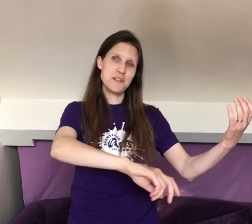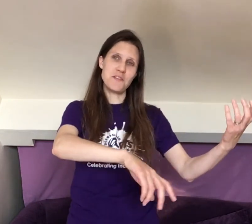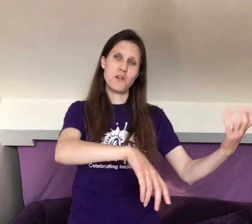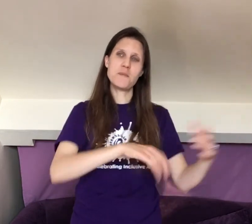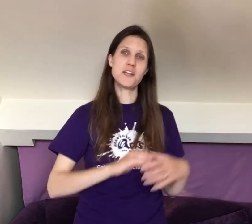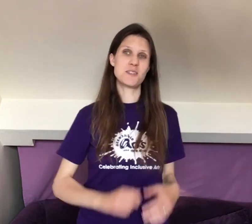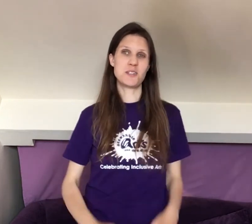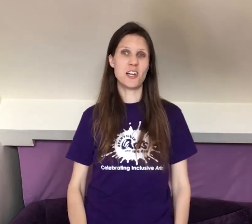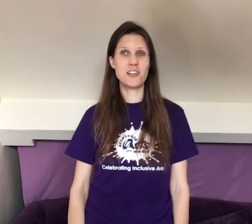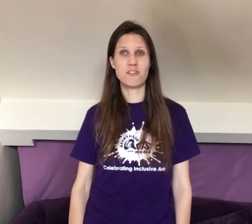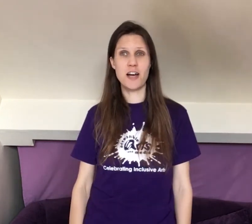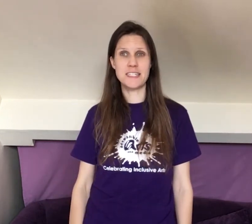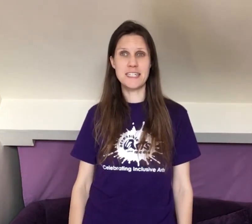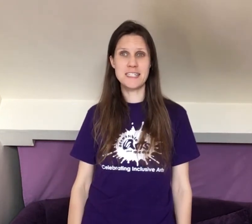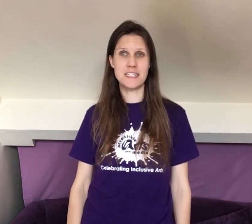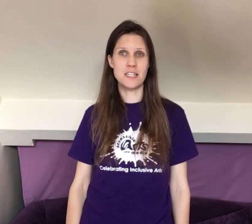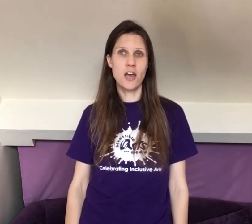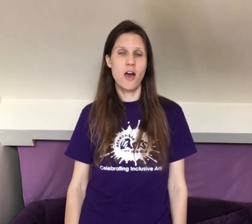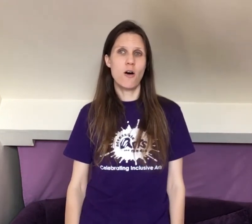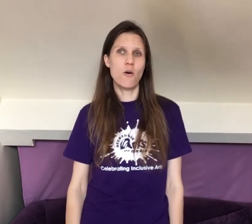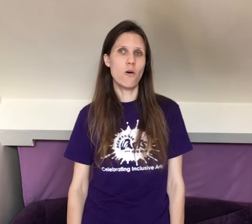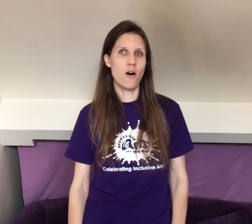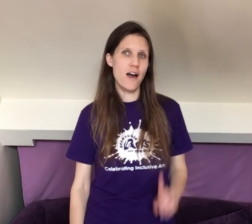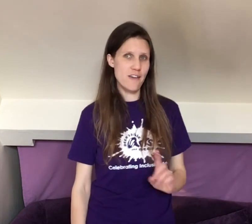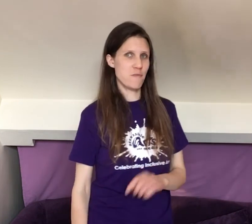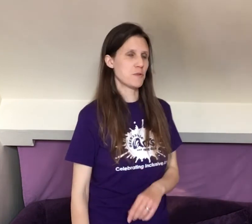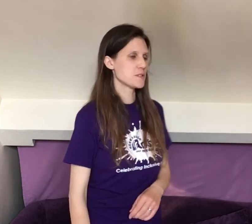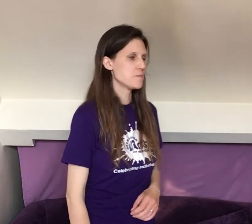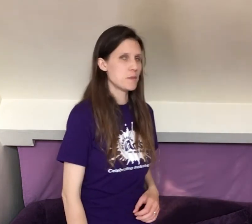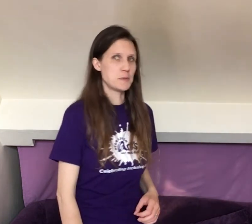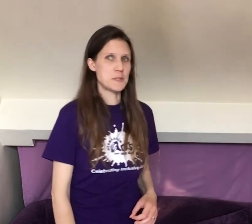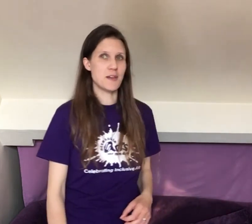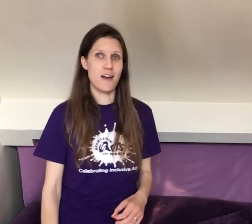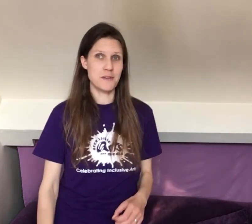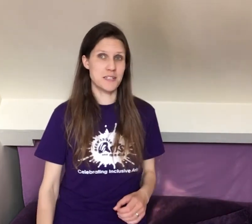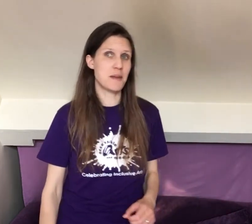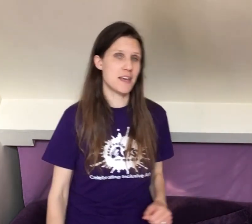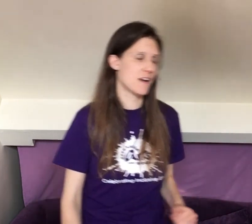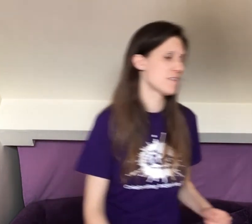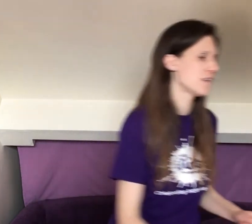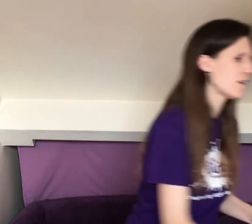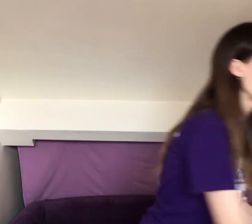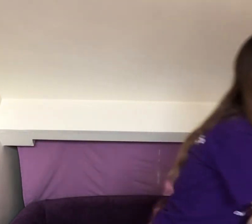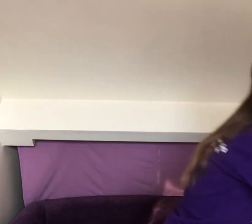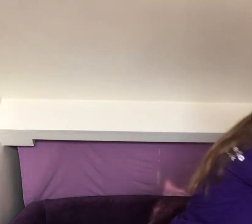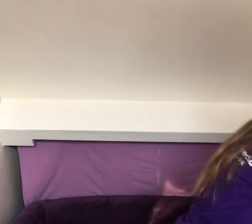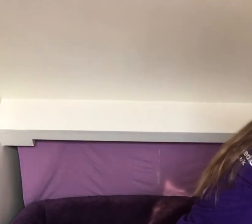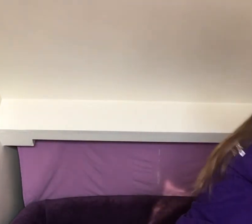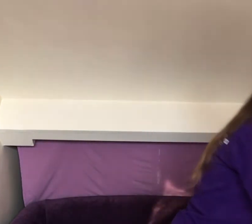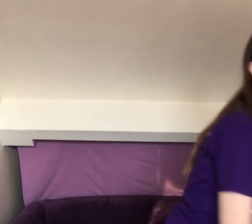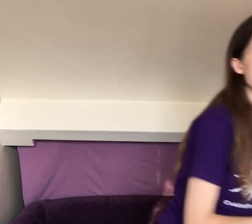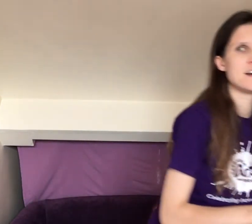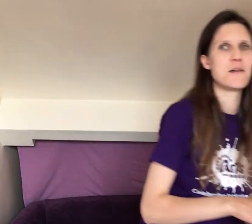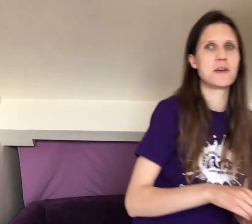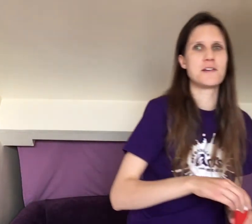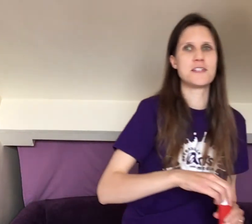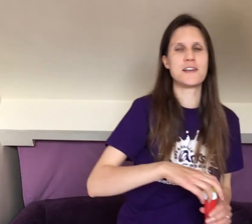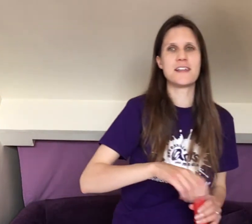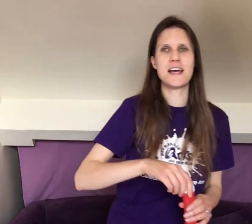it’s beautiful. Or you might just want to close your eyes and listen. Or I’ve brought some bubbles so I’m going to play, I think I’ve got some bubbles here ready, I’m going to,